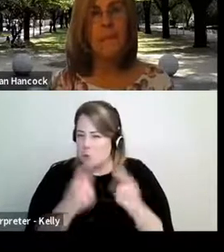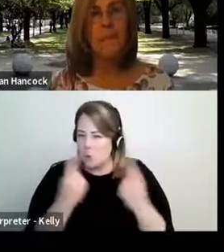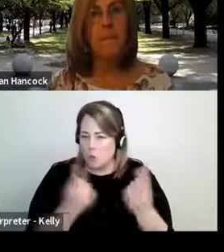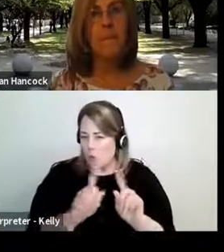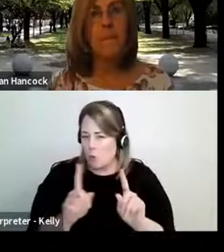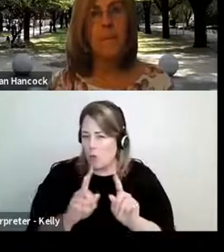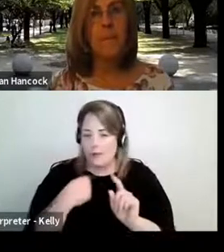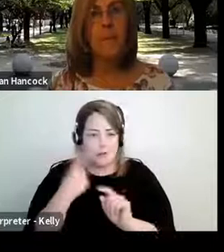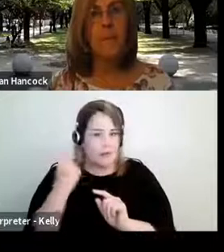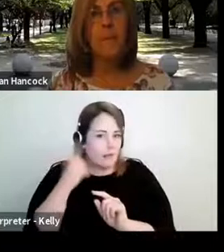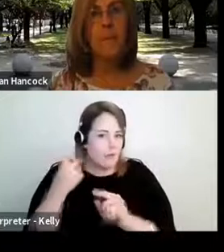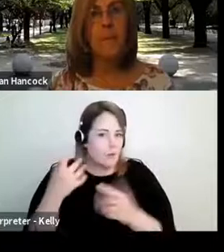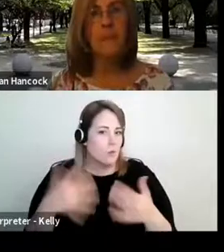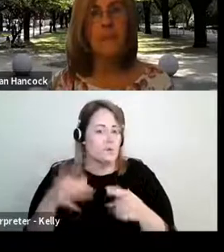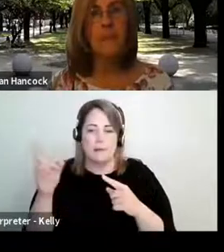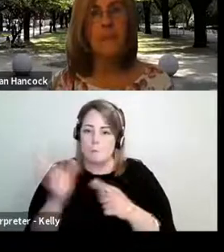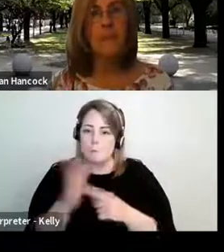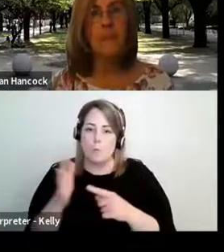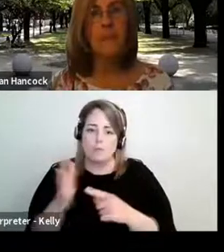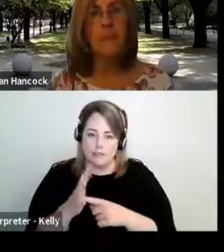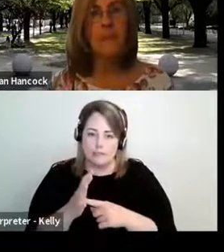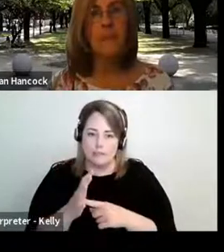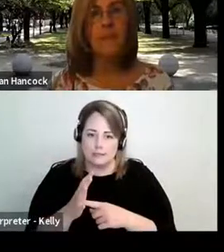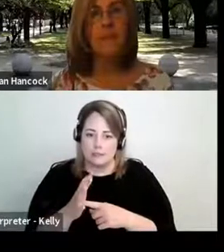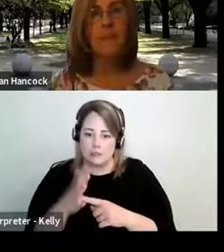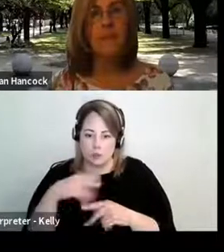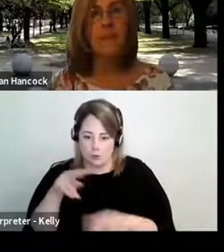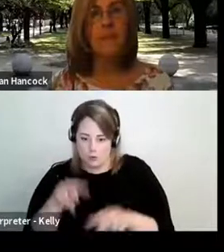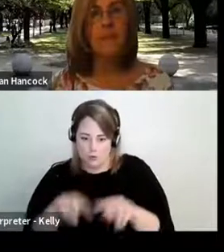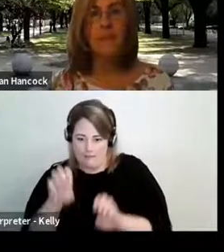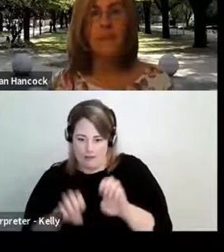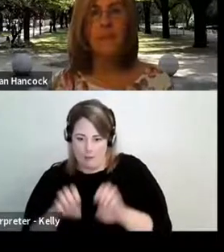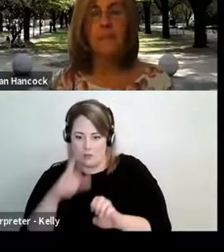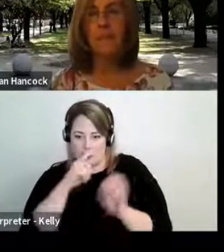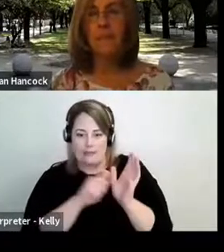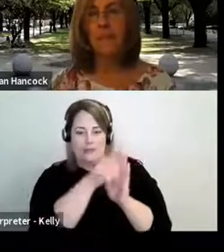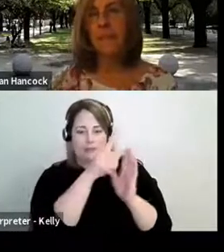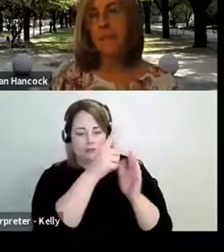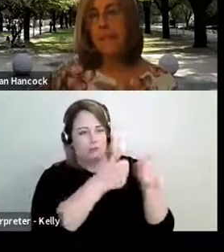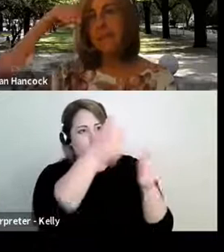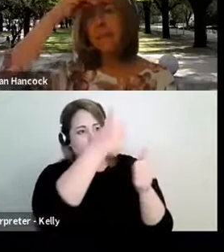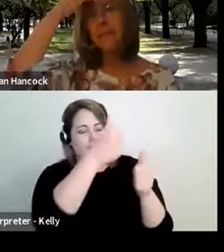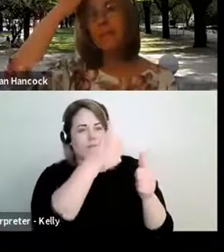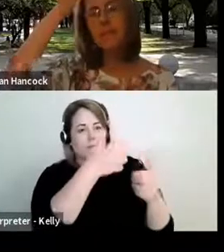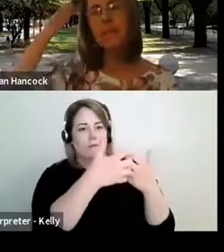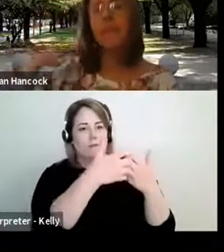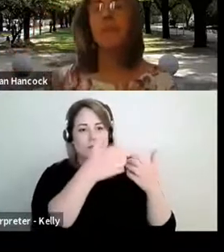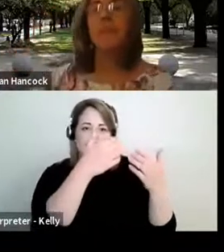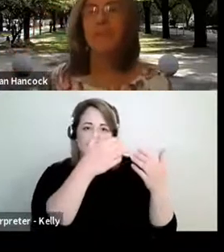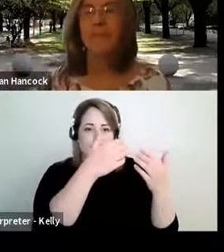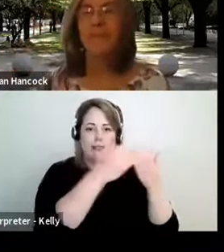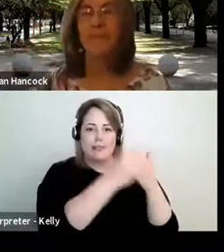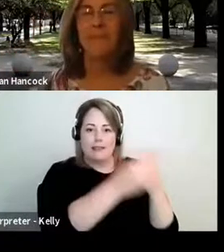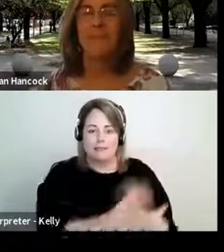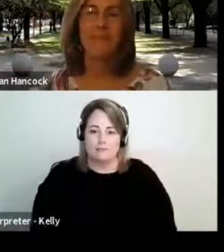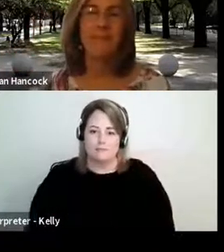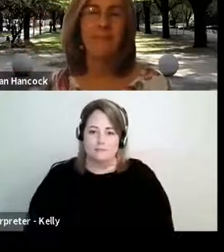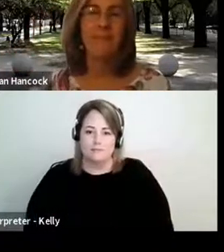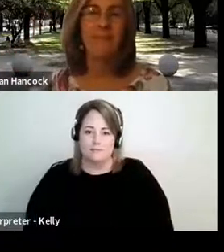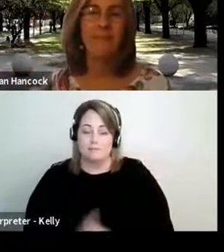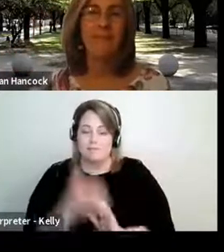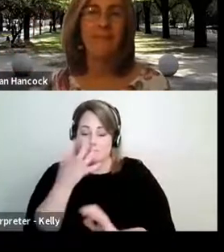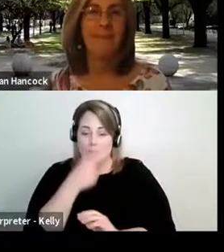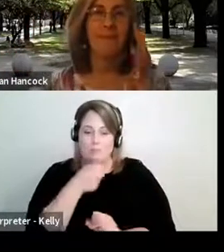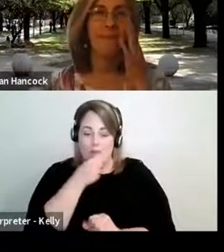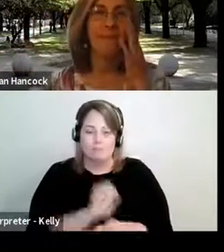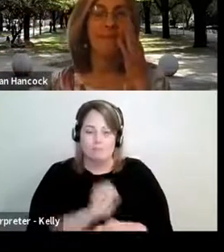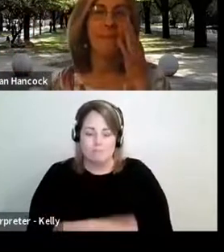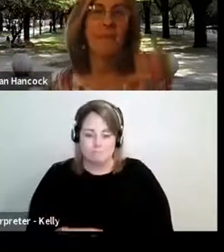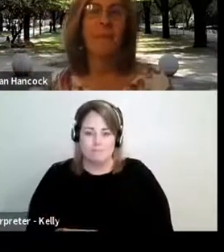really important part of selling to the leaders? KATY: Sorry. I was muted. Yeah. So we’ve done a